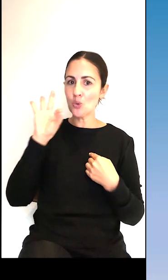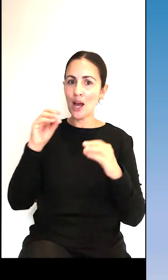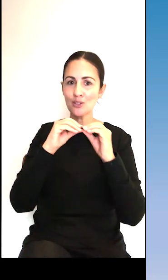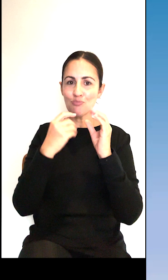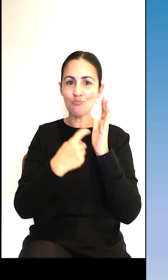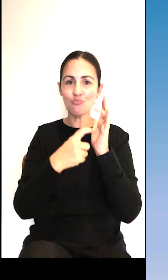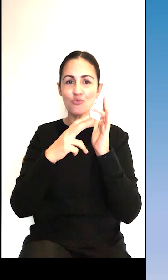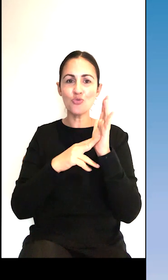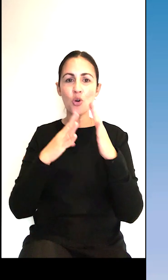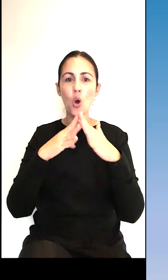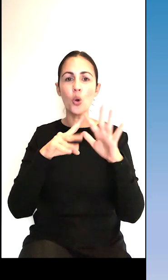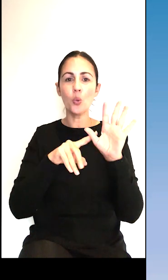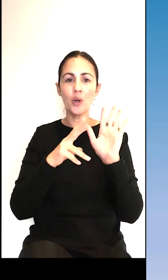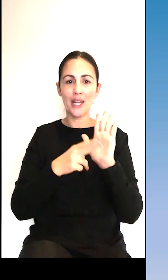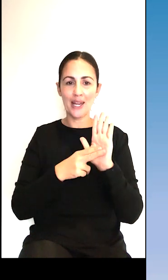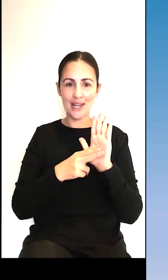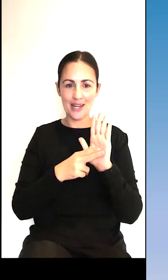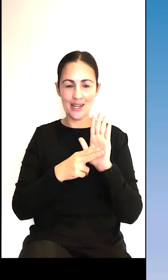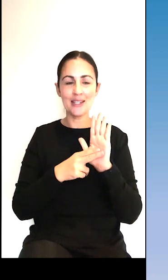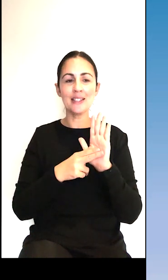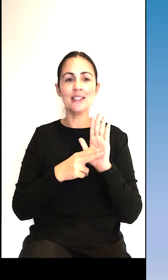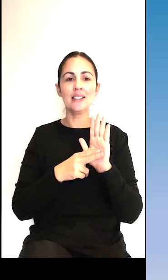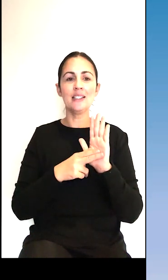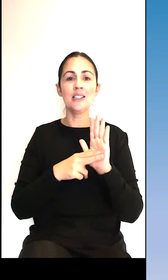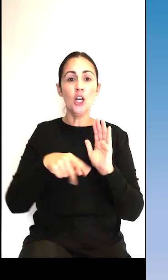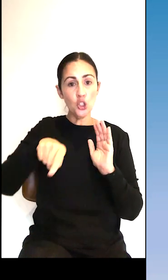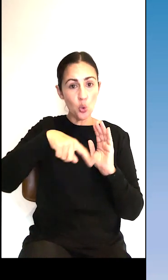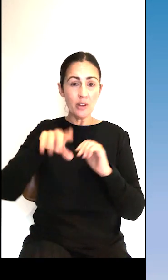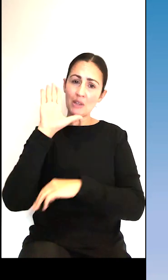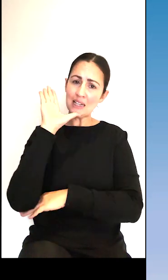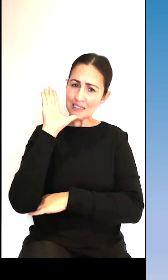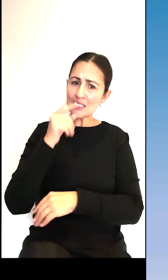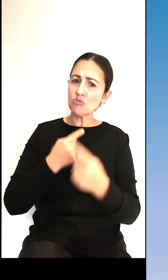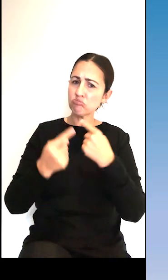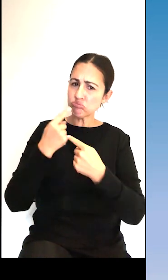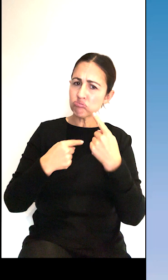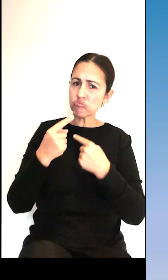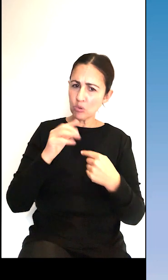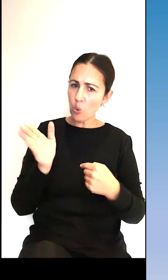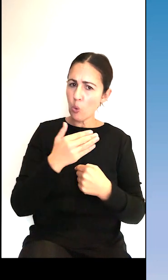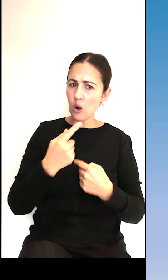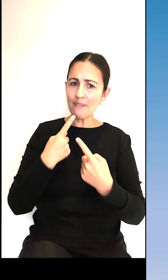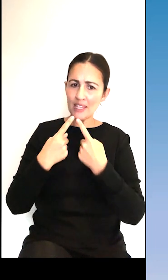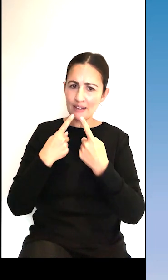has any come through Bronwyn whilst we've been listening to Jenny and Kate, whilst I was talking.